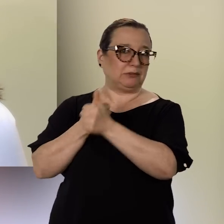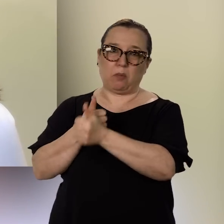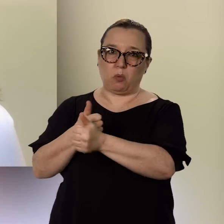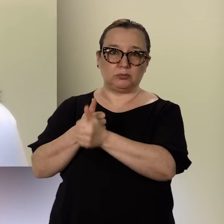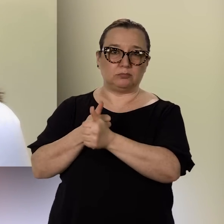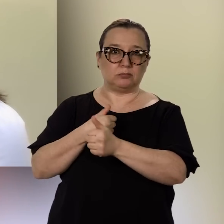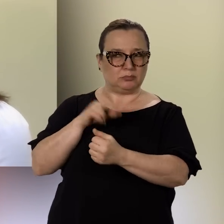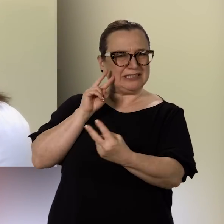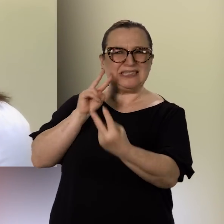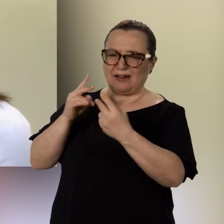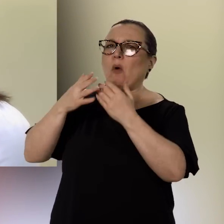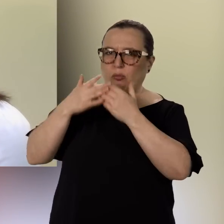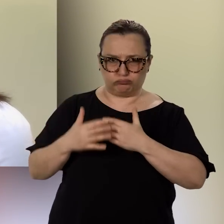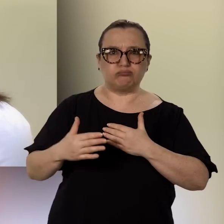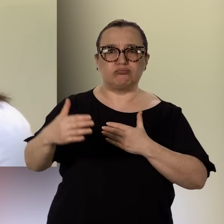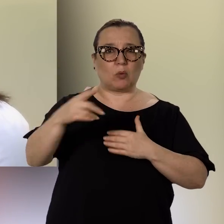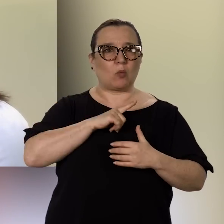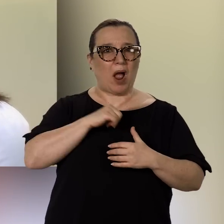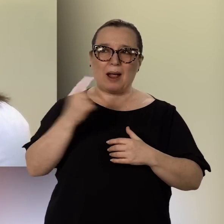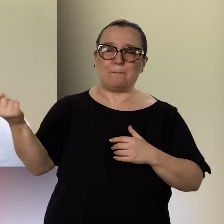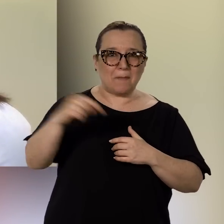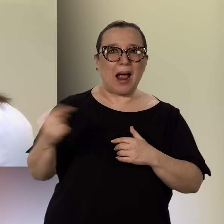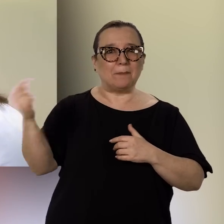and the psychological and emotional support that goes with that,